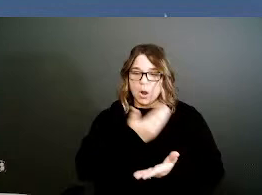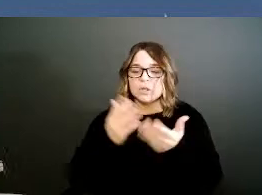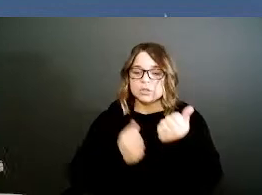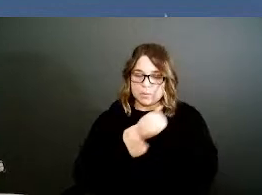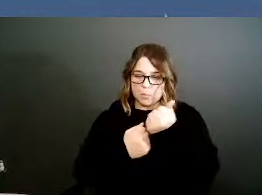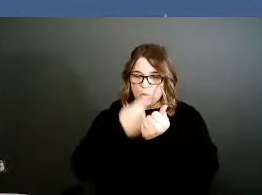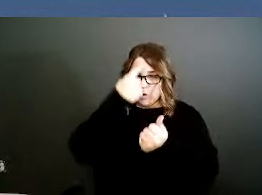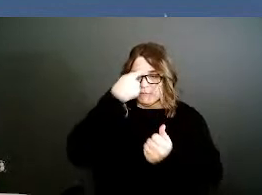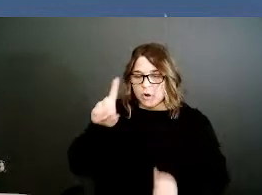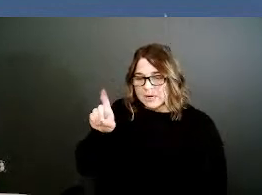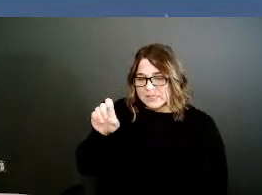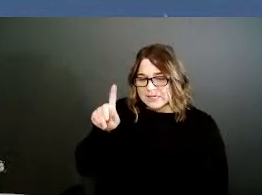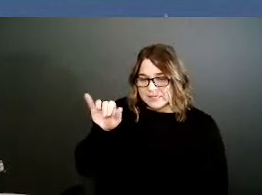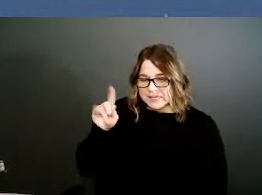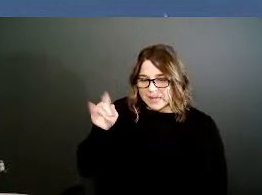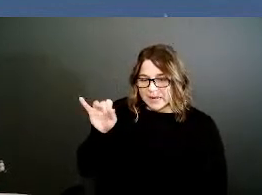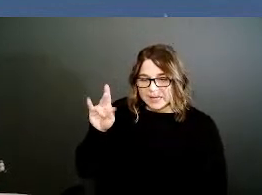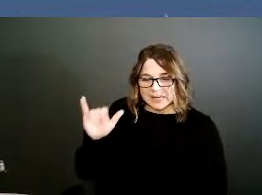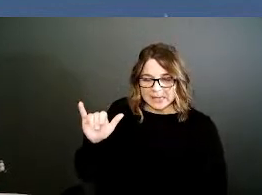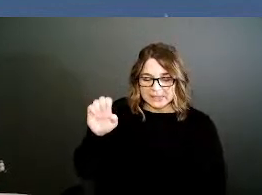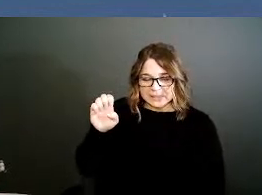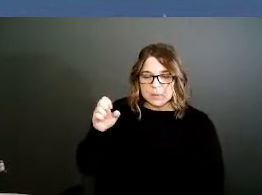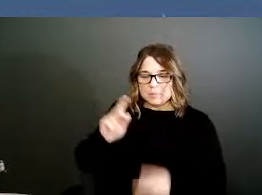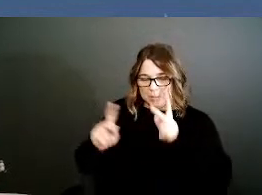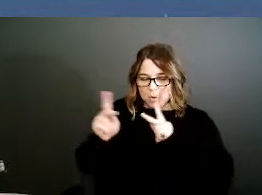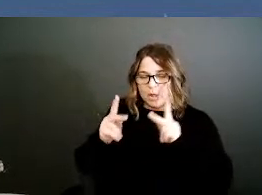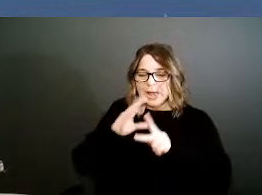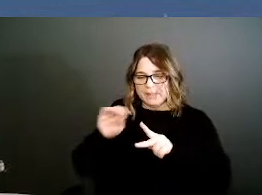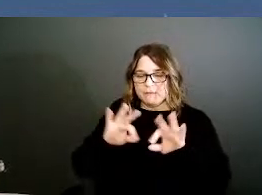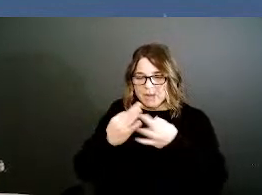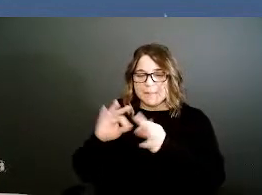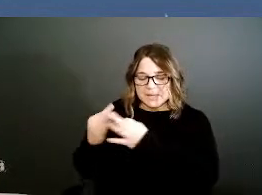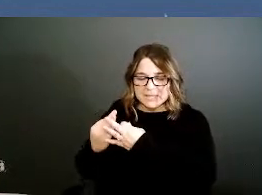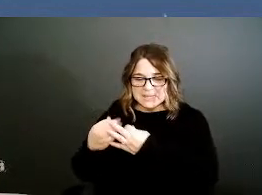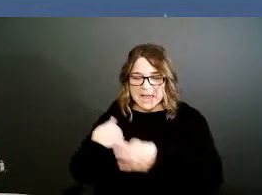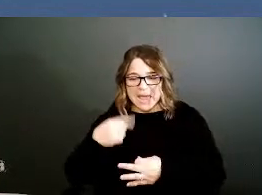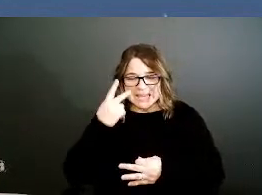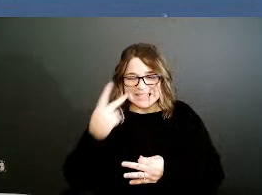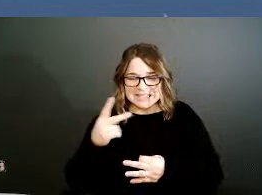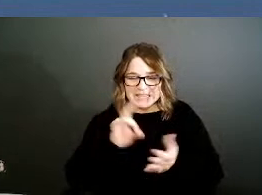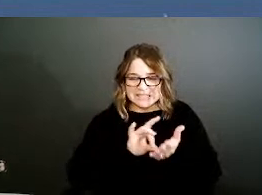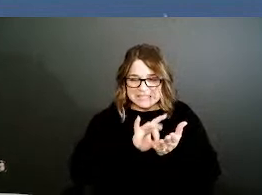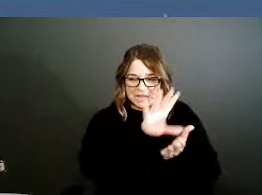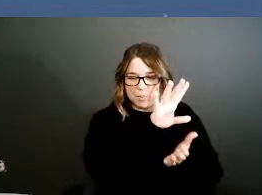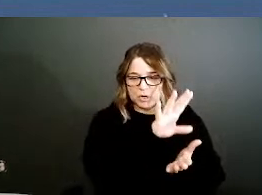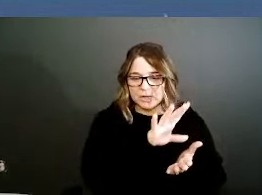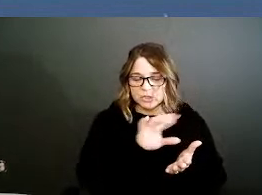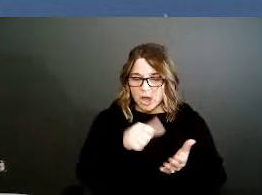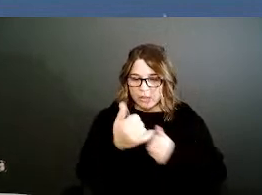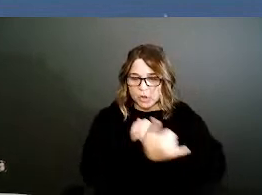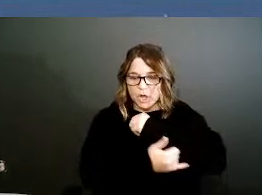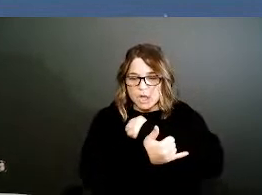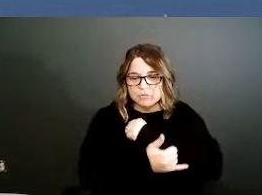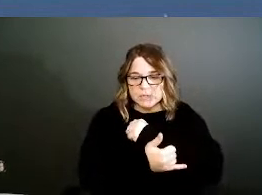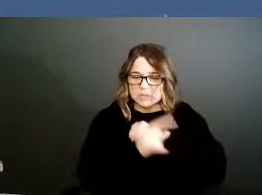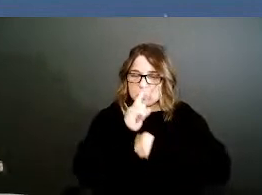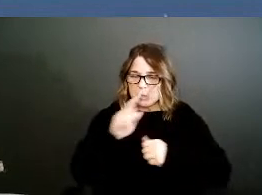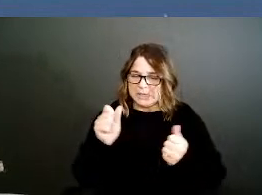THEIR FAMILIES AND AS THE SON OF AN IMMIGRANT, I HOW SEE HOW DAMAGING DEPORTATION IS TO OUR IMMIGRANT COMMUNITIES AND